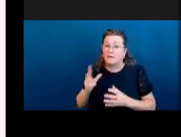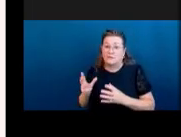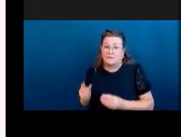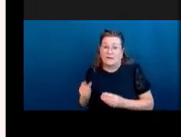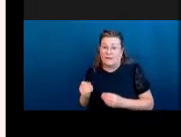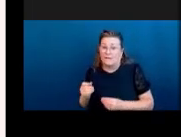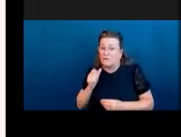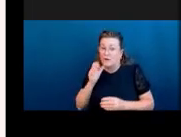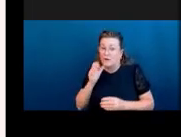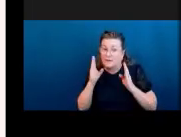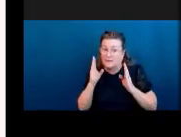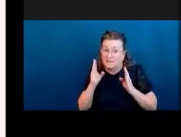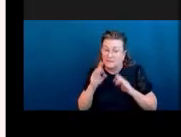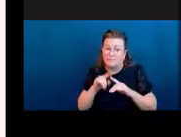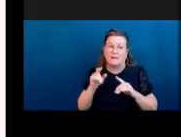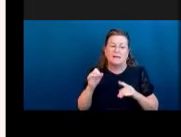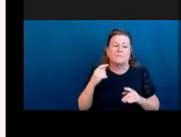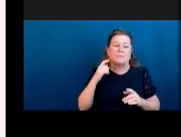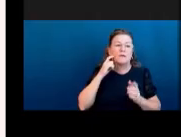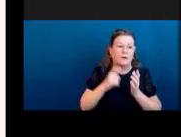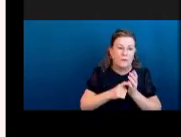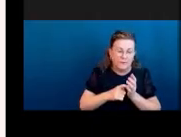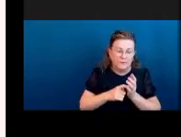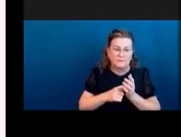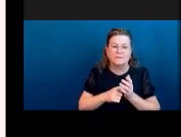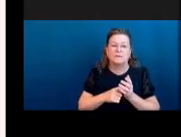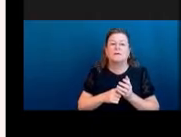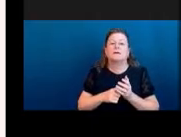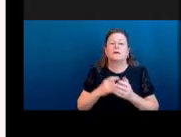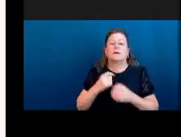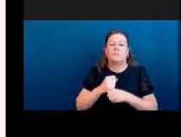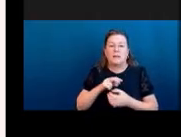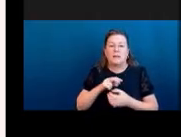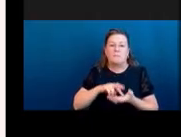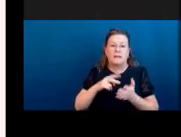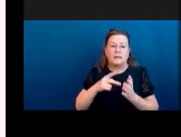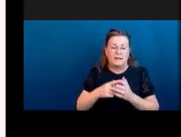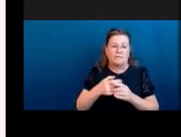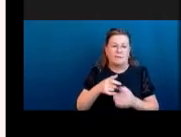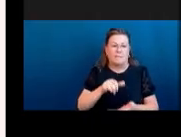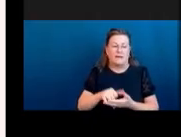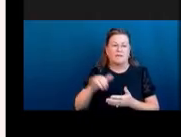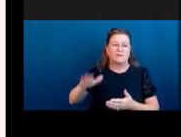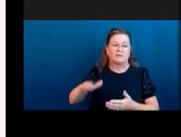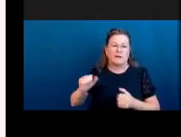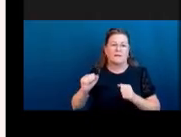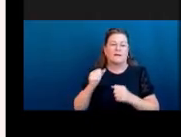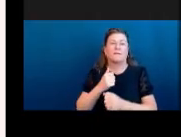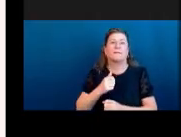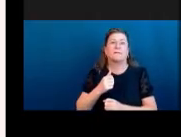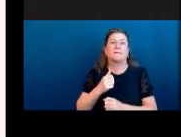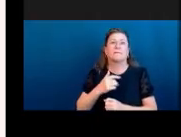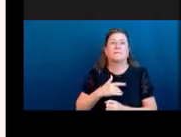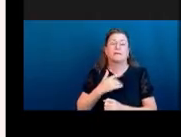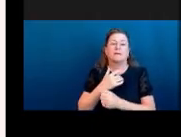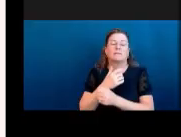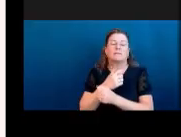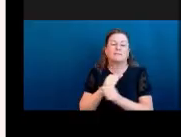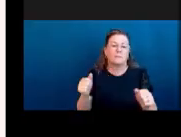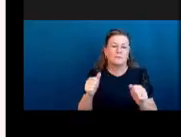But if we notice these things in mealtime and acknowledge them and make meaning out of them, that child can feel safer in